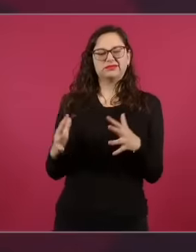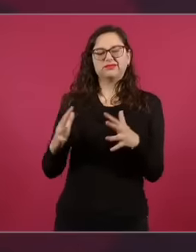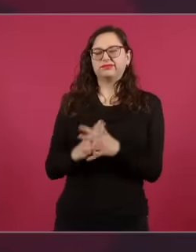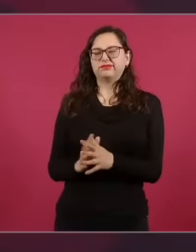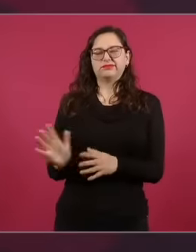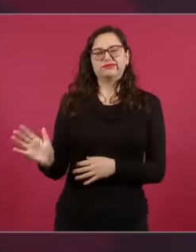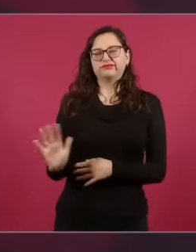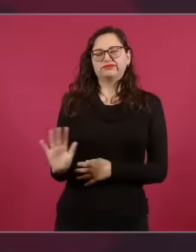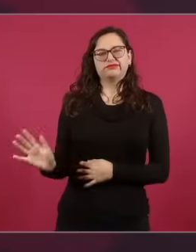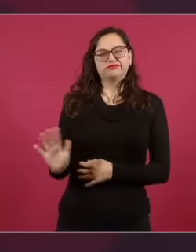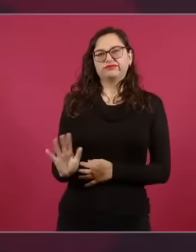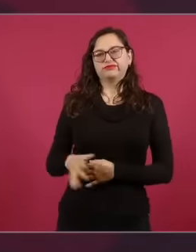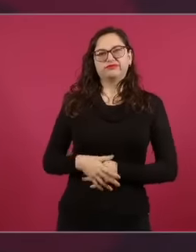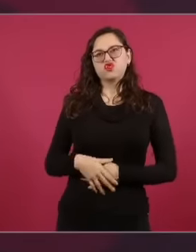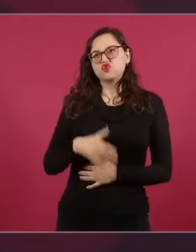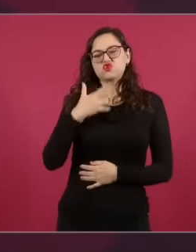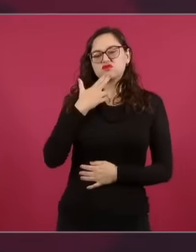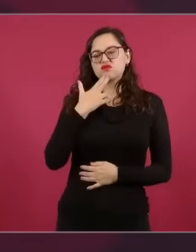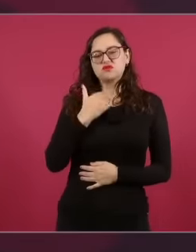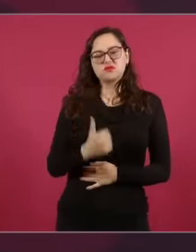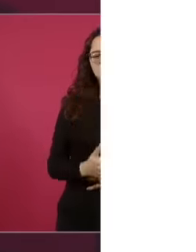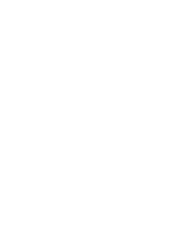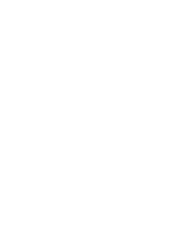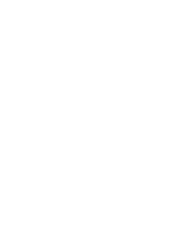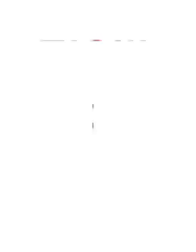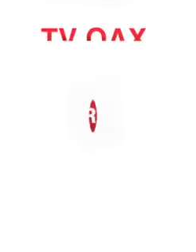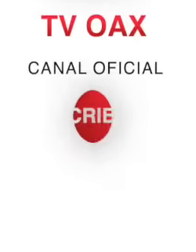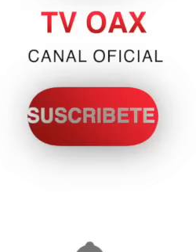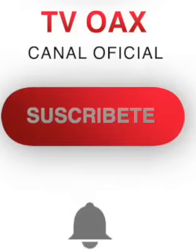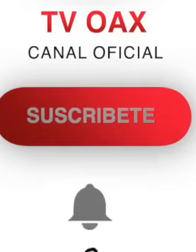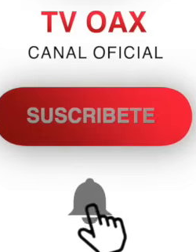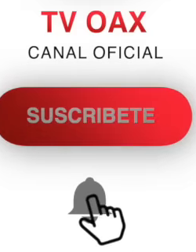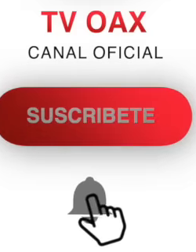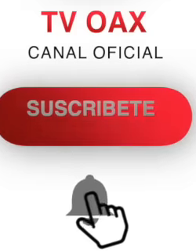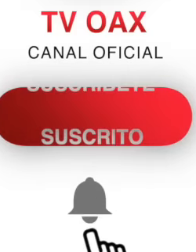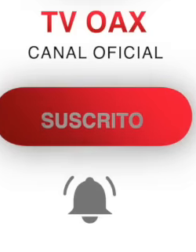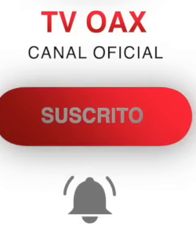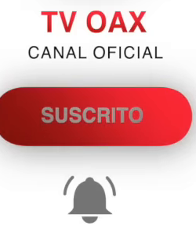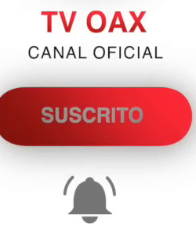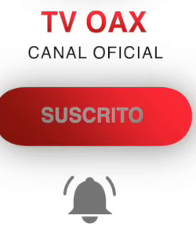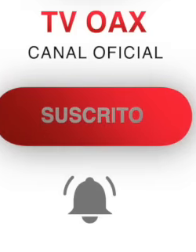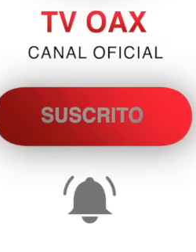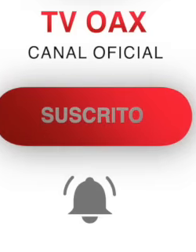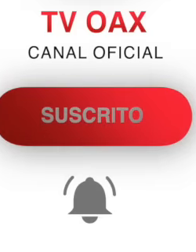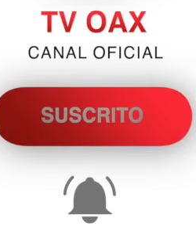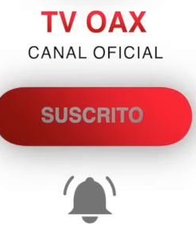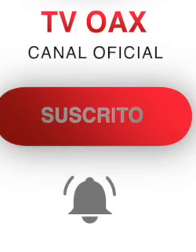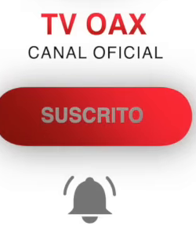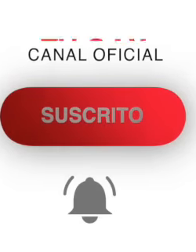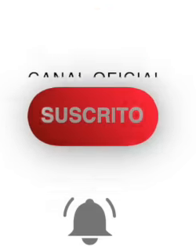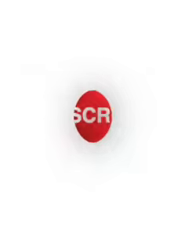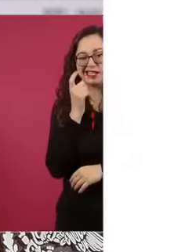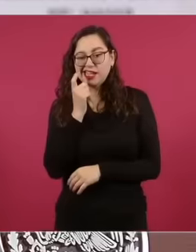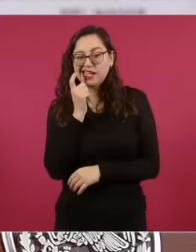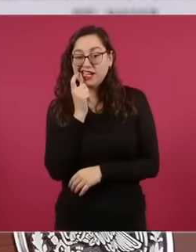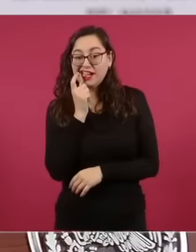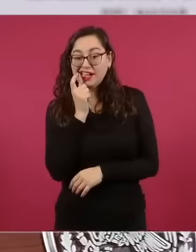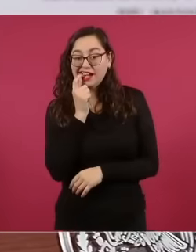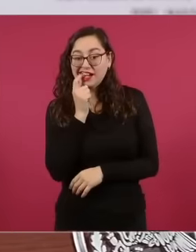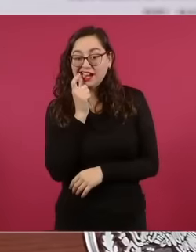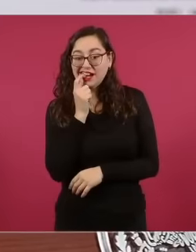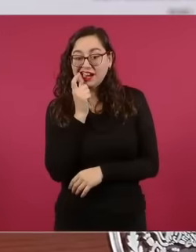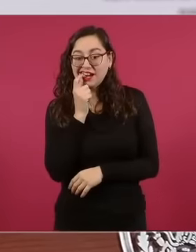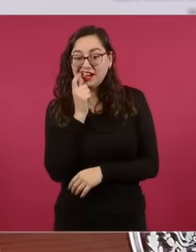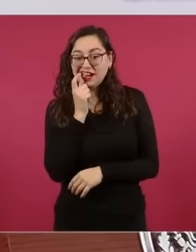different, more subtle strategy and it was very effective